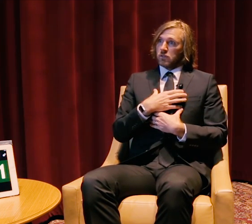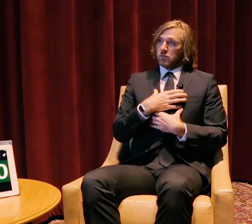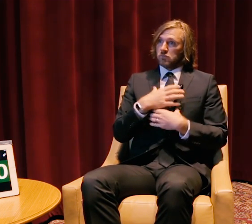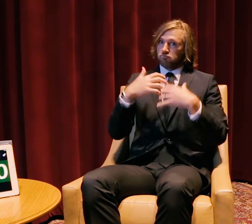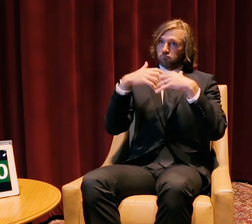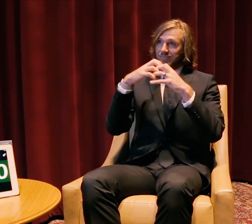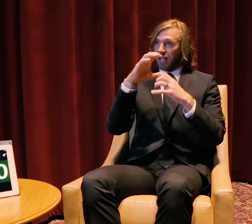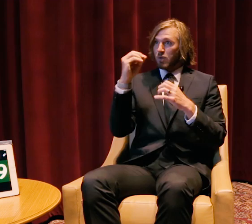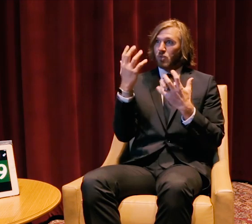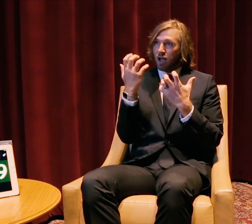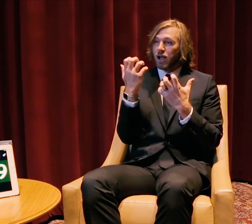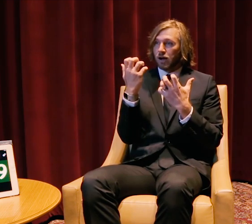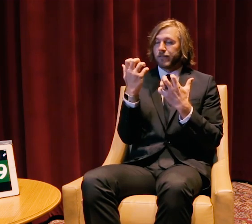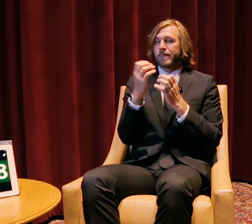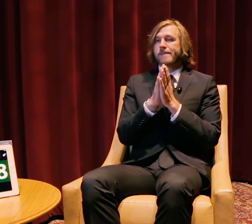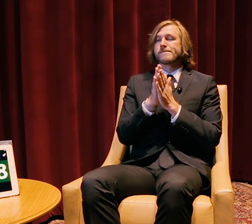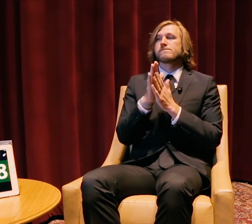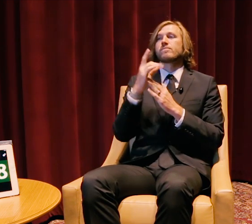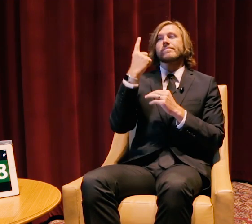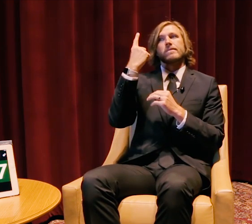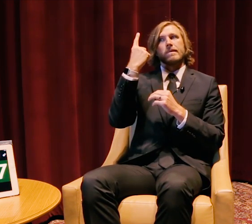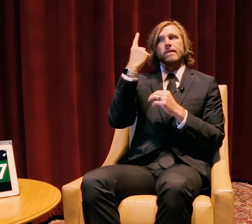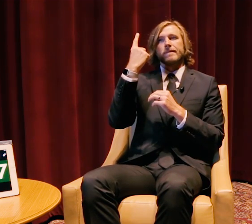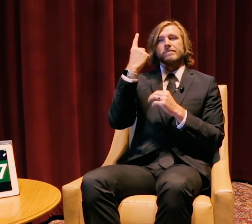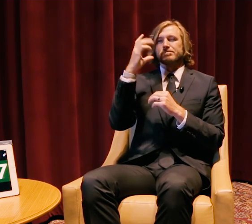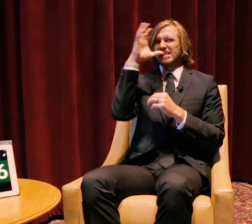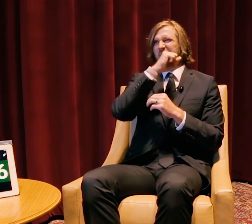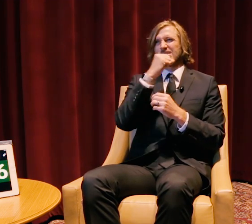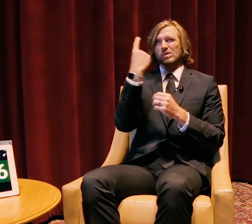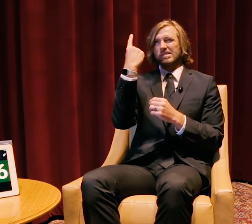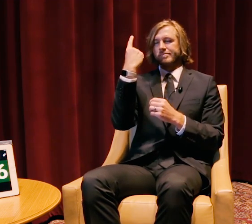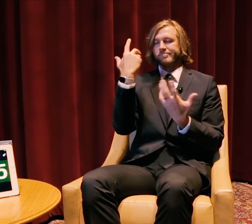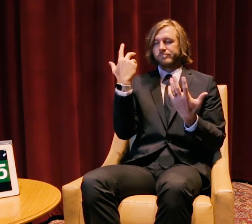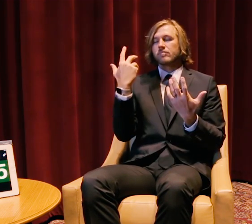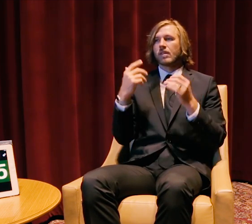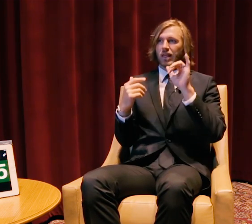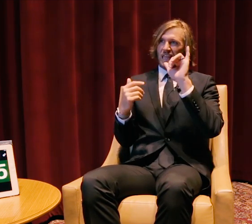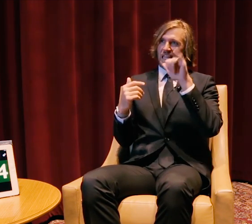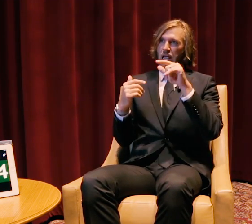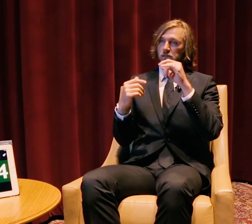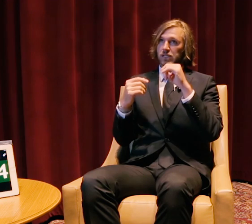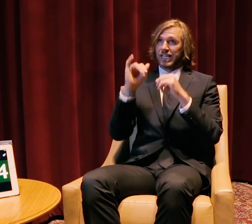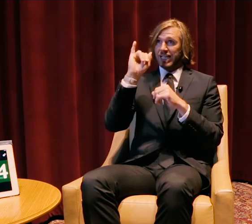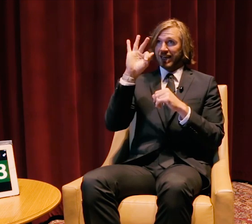to start a company, and there's one thing that's lacking, and it's the idea that if I fail